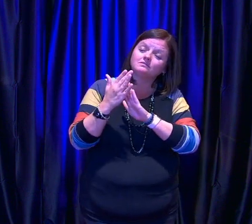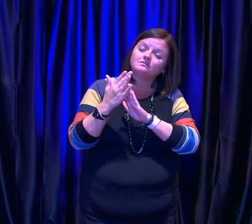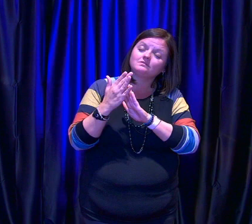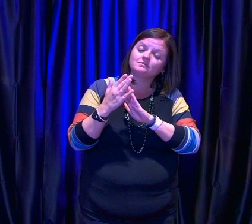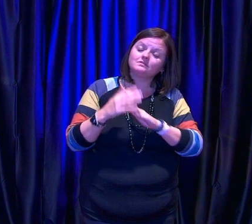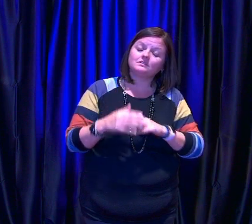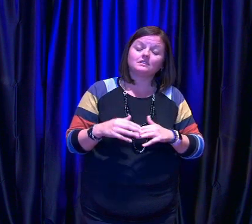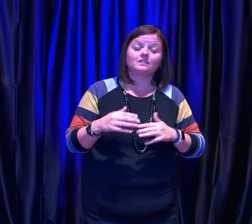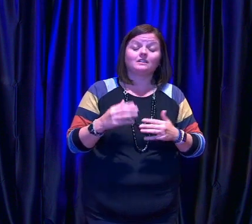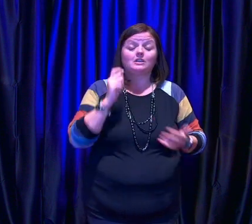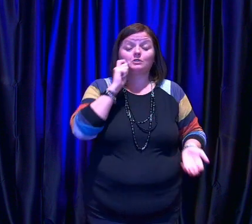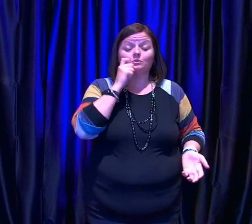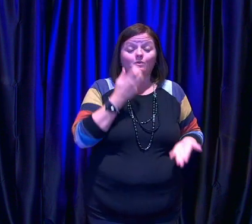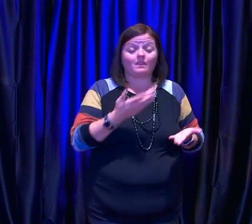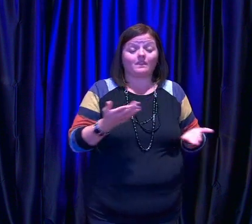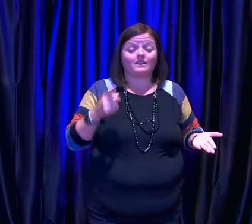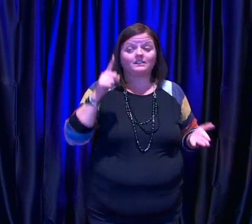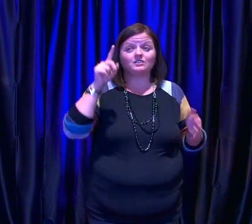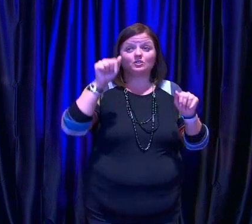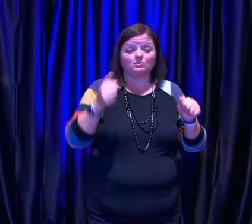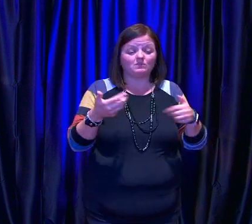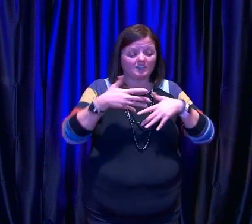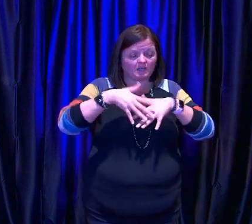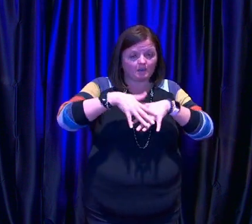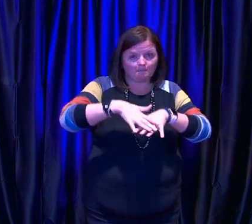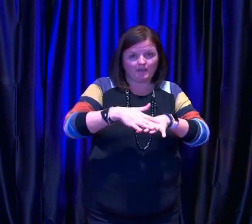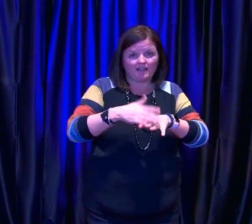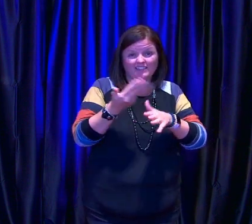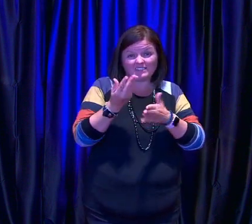now the cool thing is you can combine some of these things